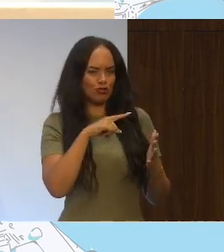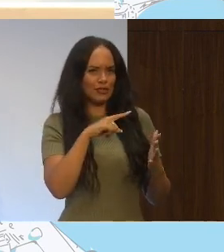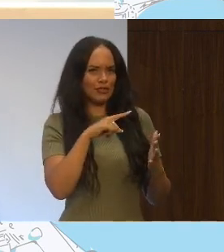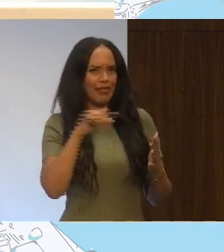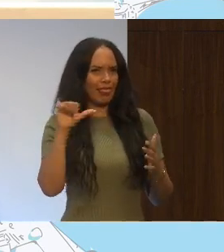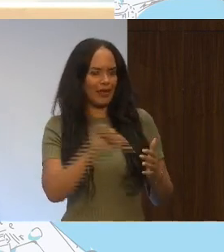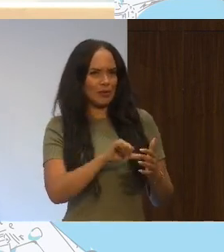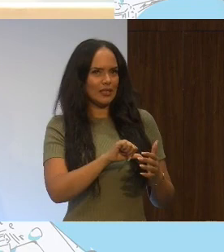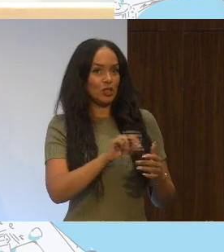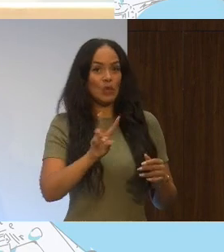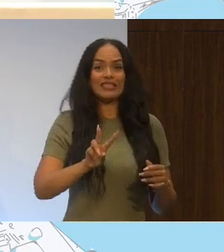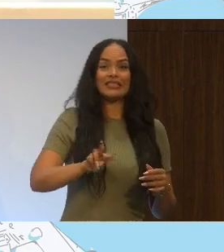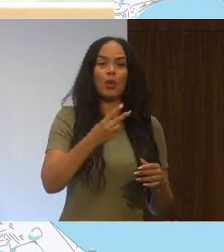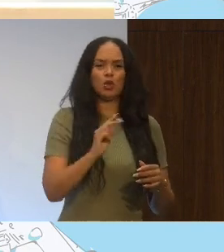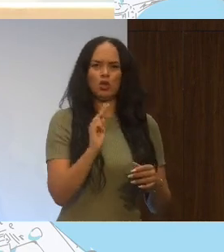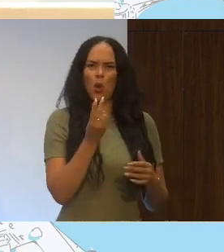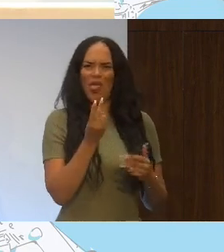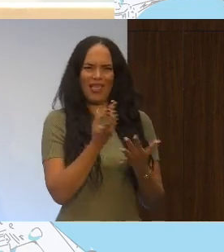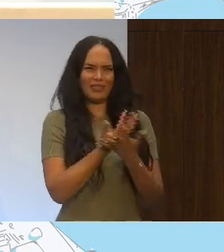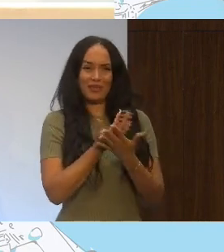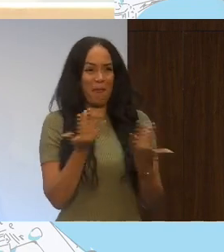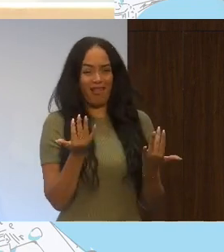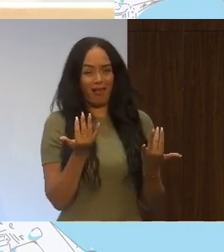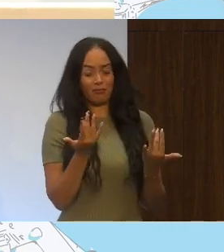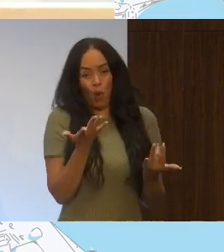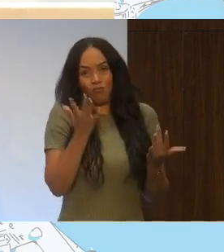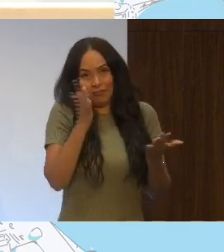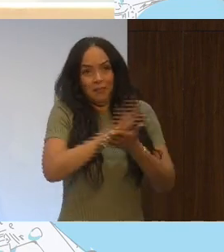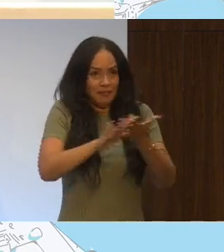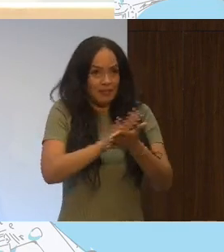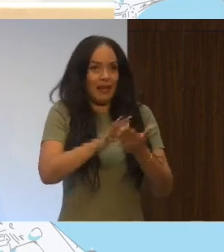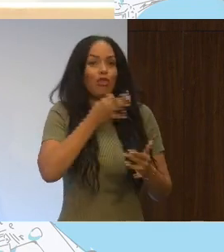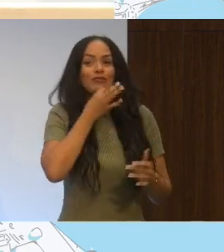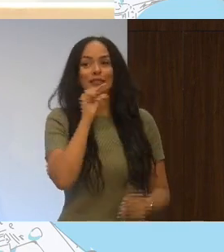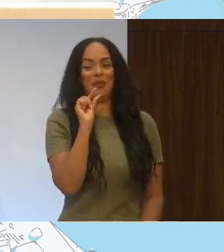But still that's not many in 100,000. So the risk is the risk is quite small, so little overemphasized.